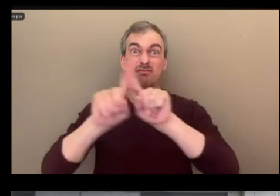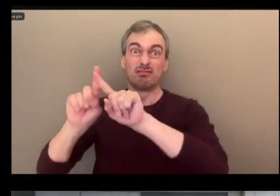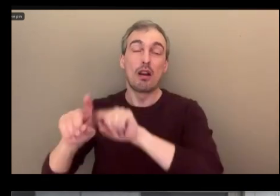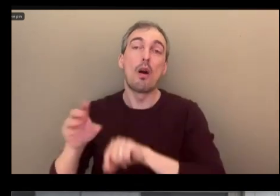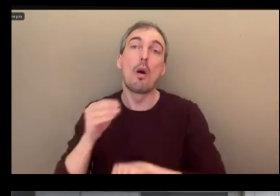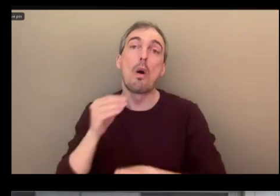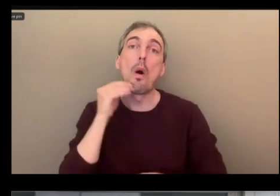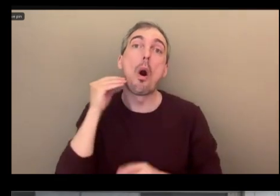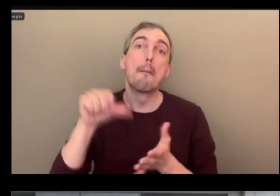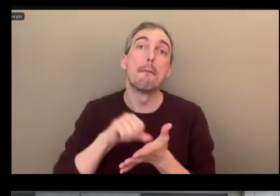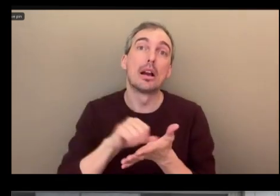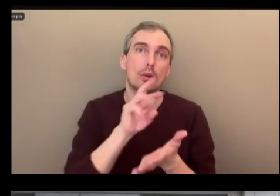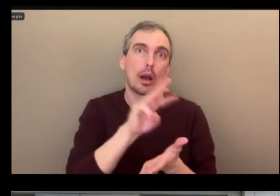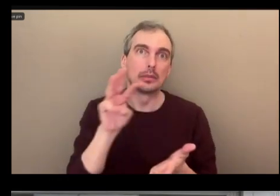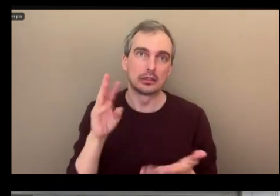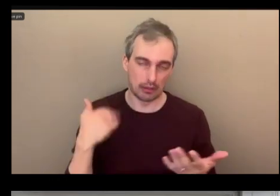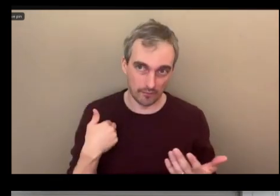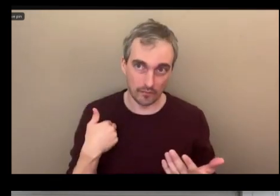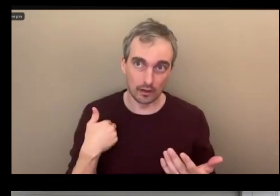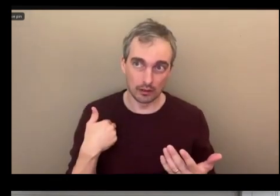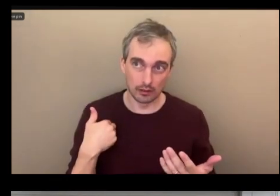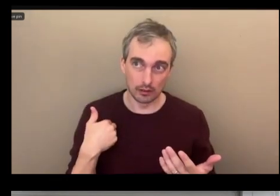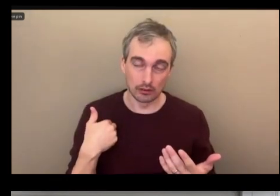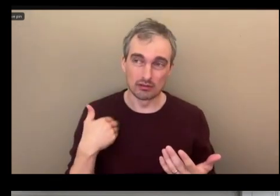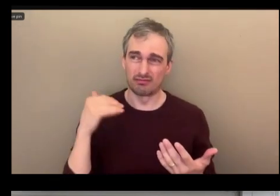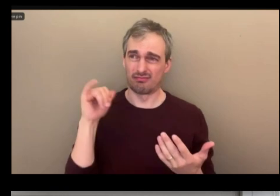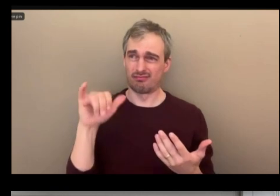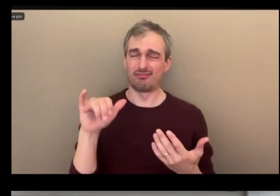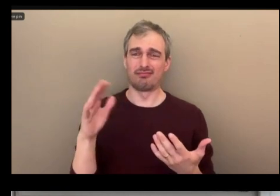Because that's our front door. That's our digital front door to the world.